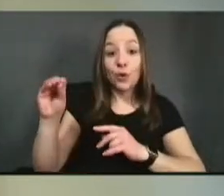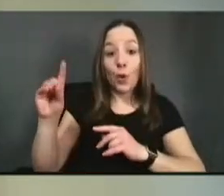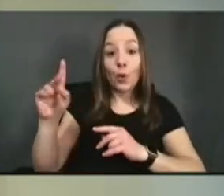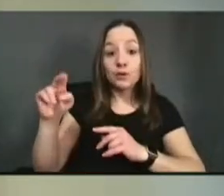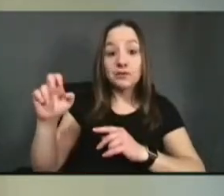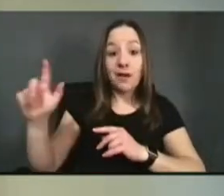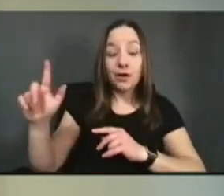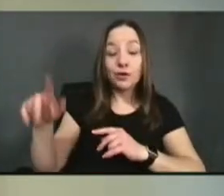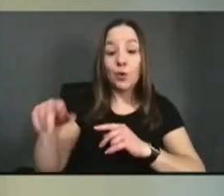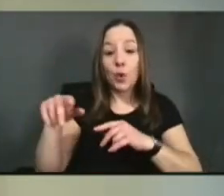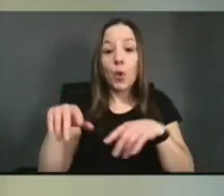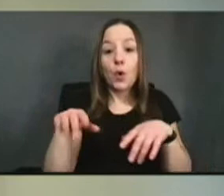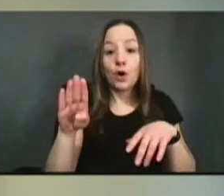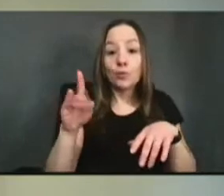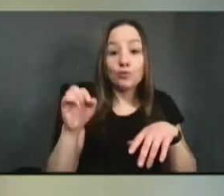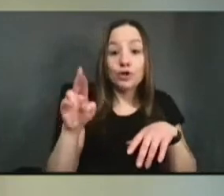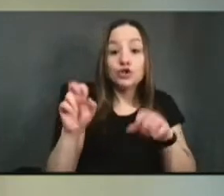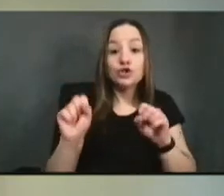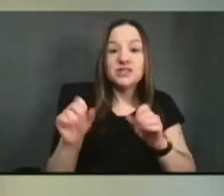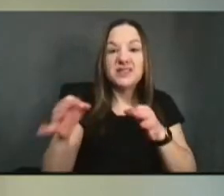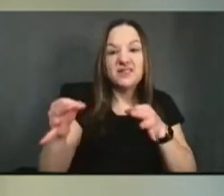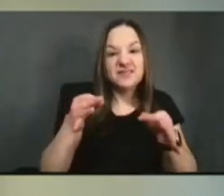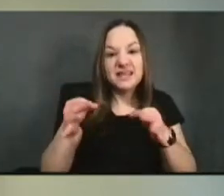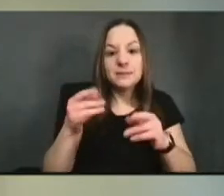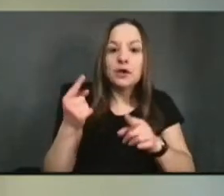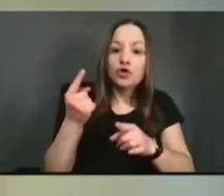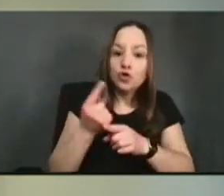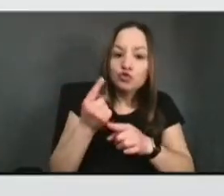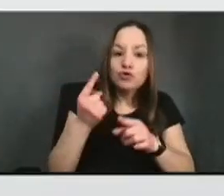earlier, so either one of them can speak to the efficacy of